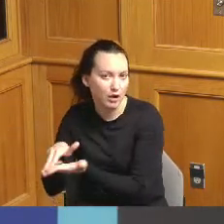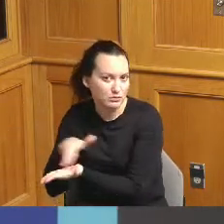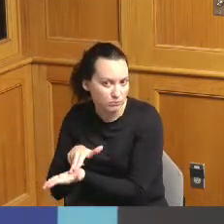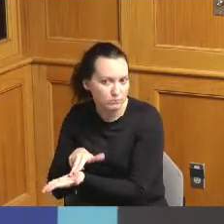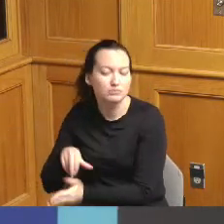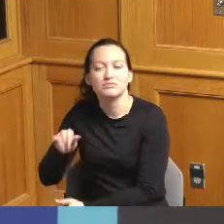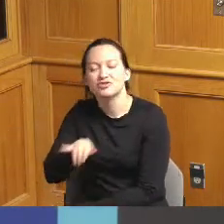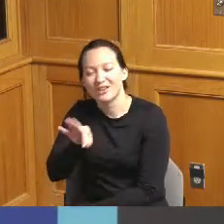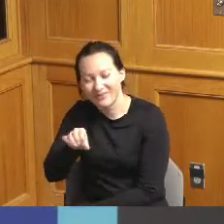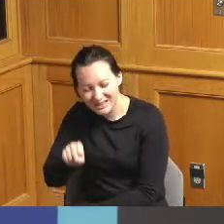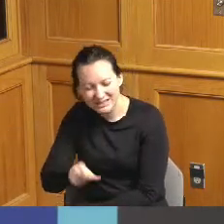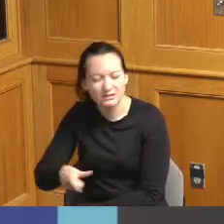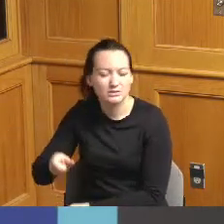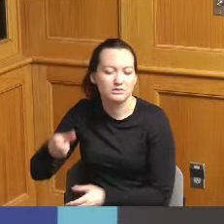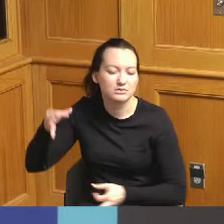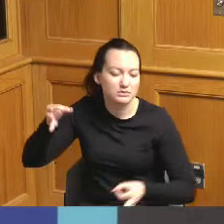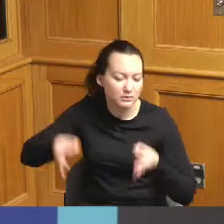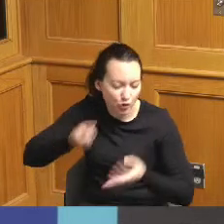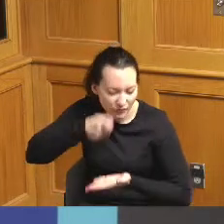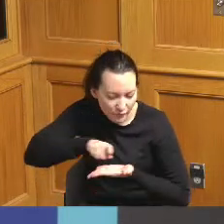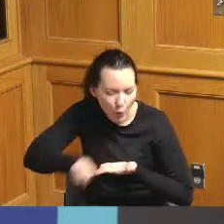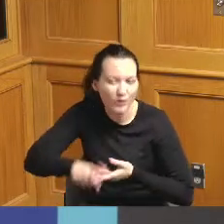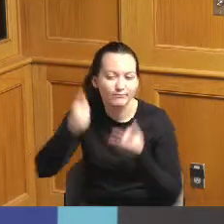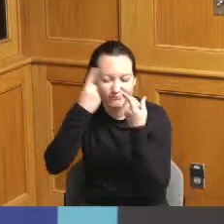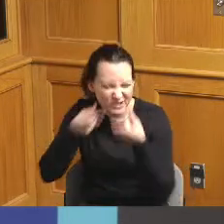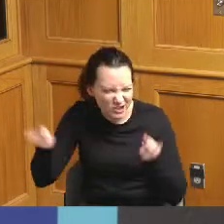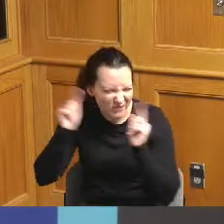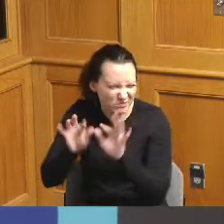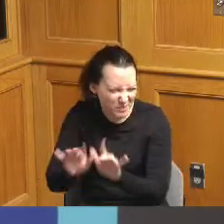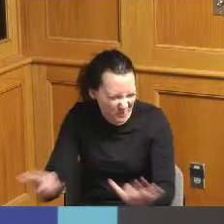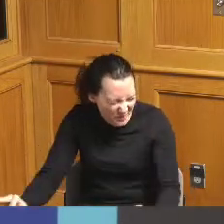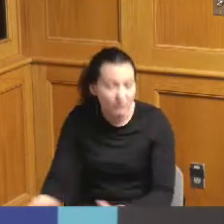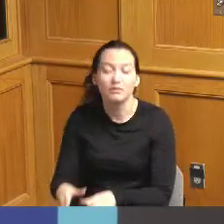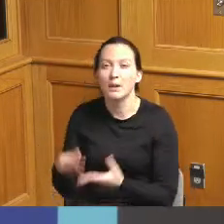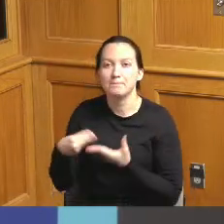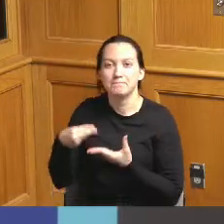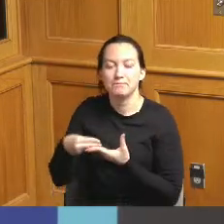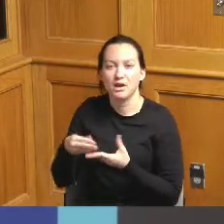Juvenile Court Clerk of Courts Sheriffs Etc that receive money through those allocations